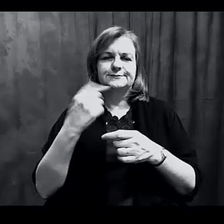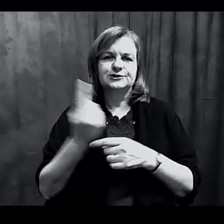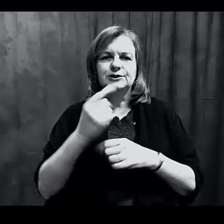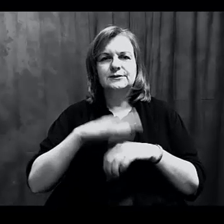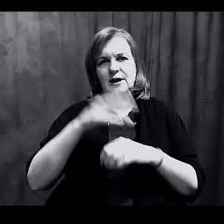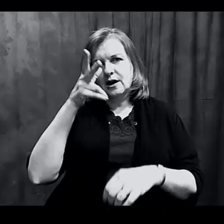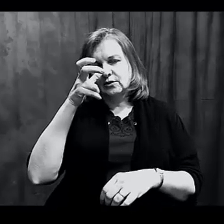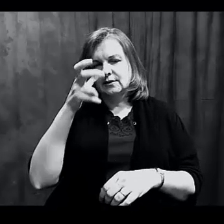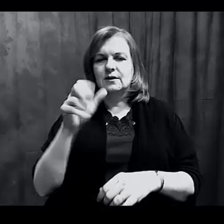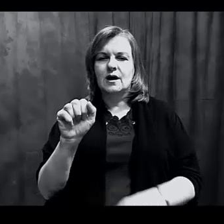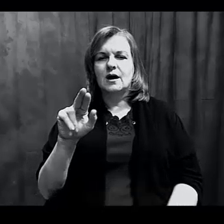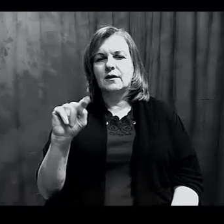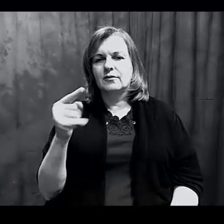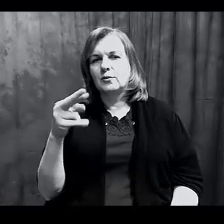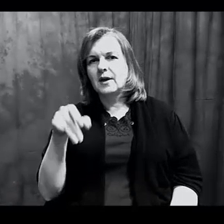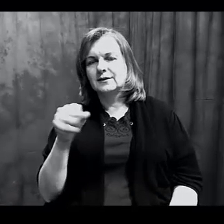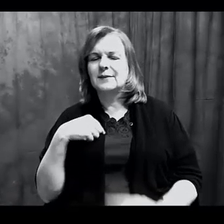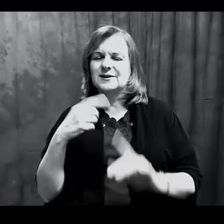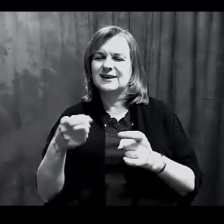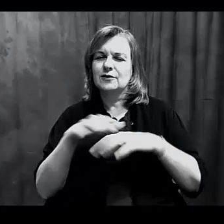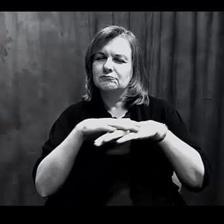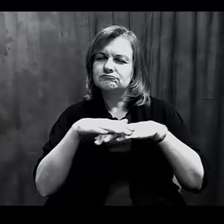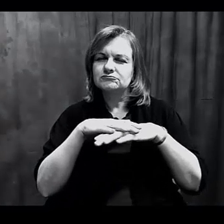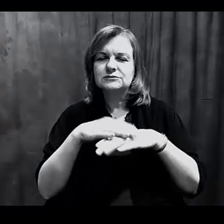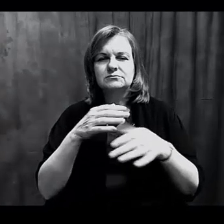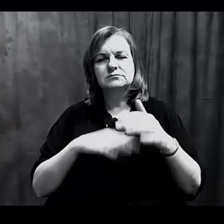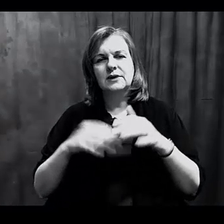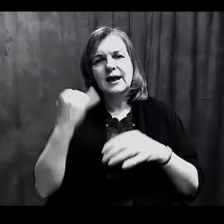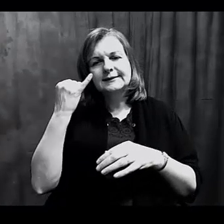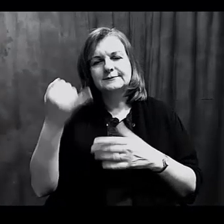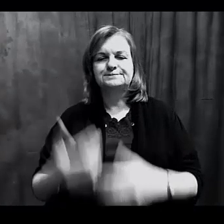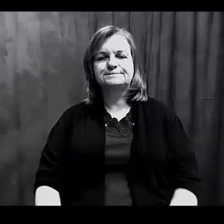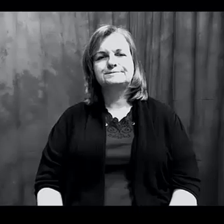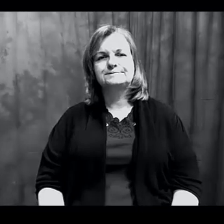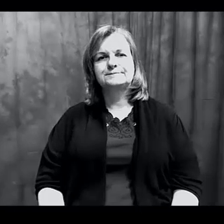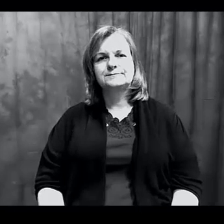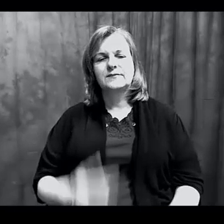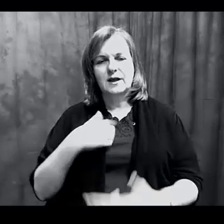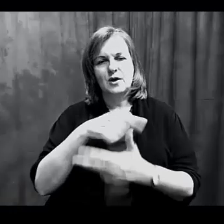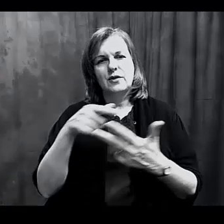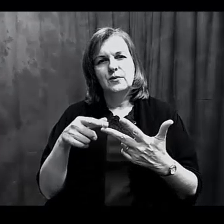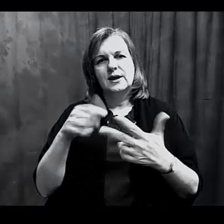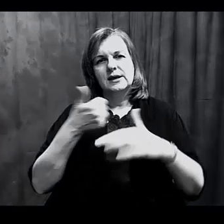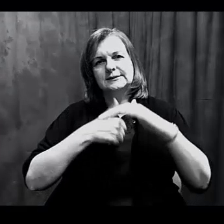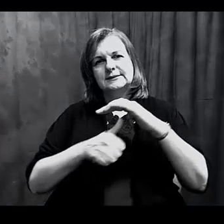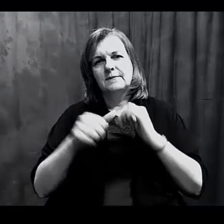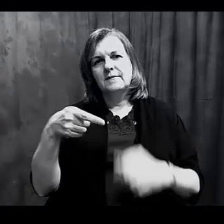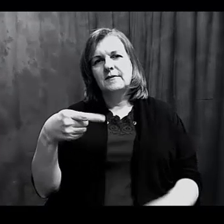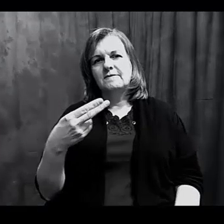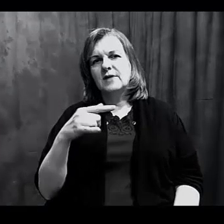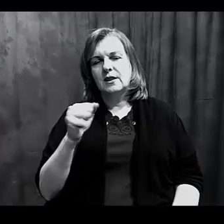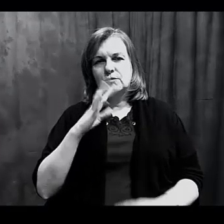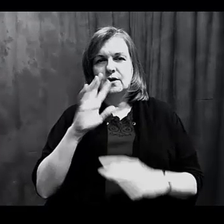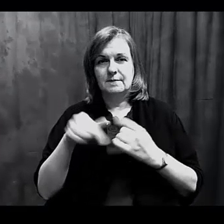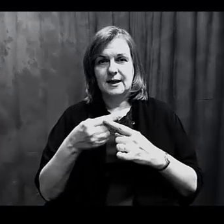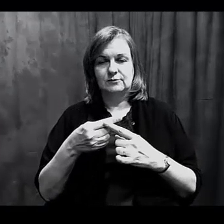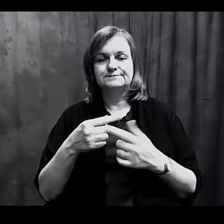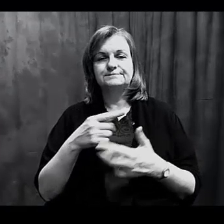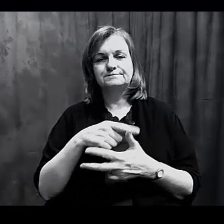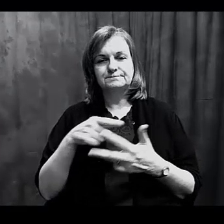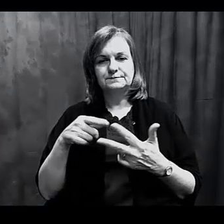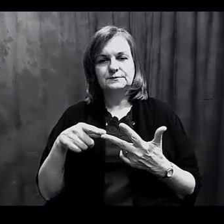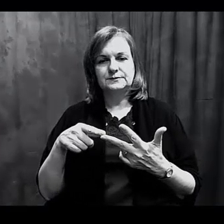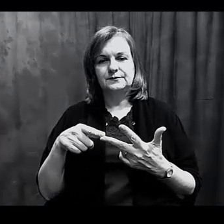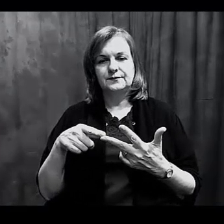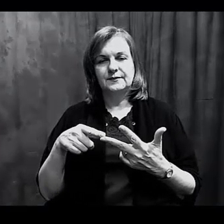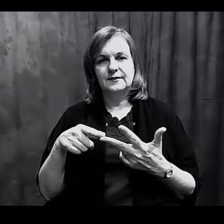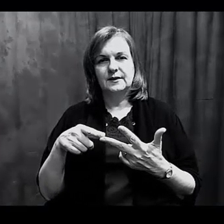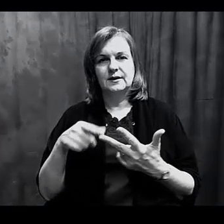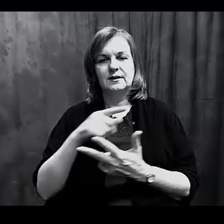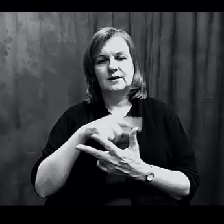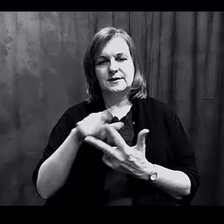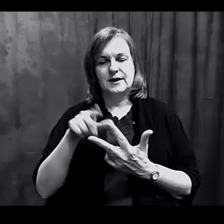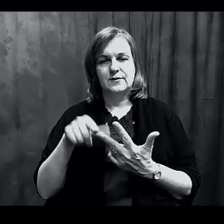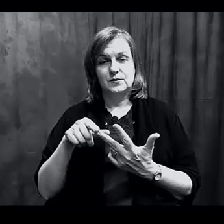We'll look at these classes to give you some direction for whats in the subphylum but the subphylum are what we want to focus on